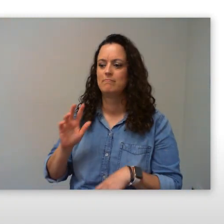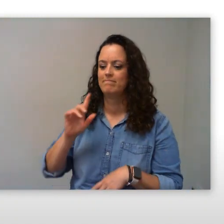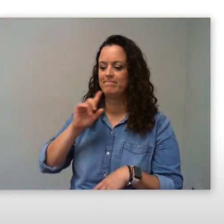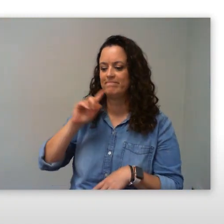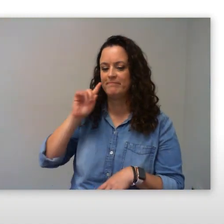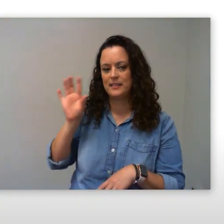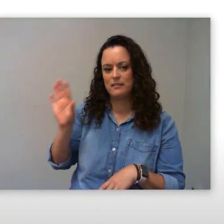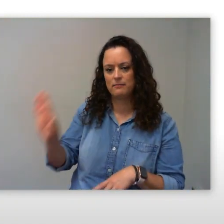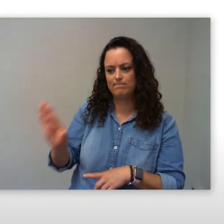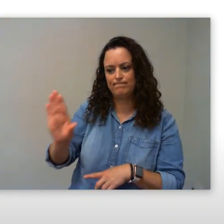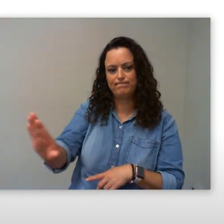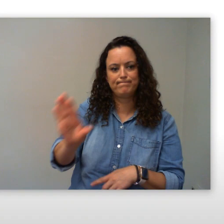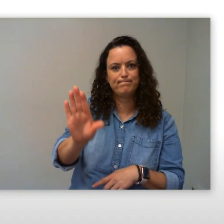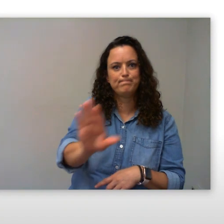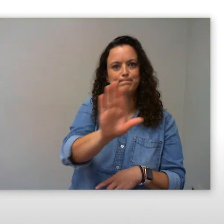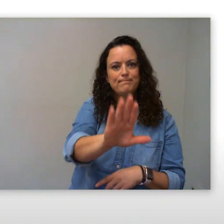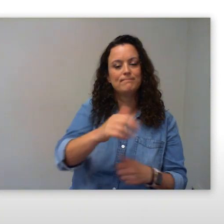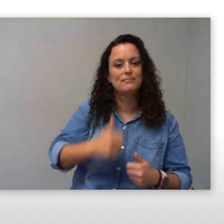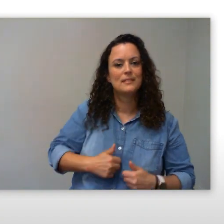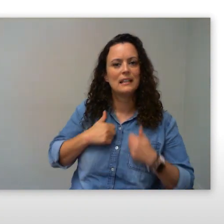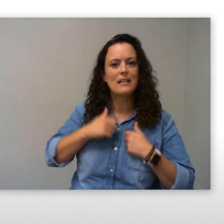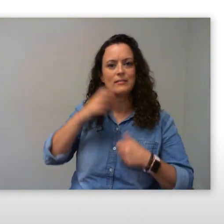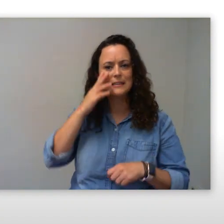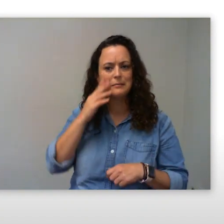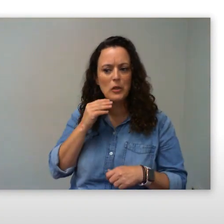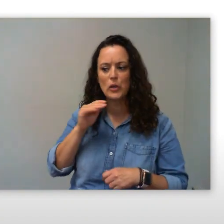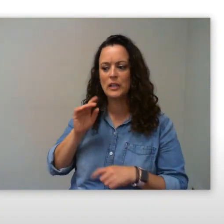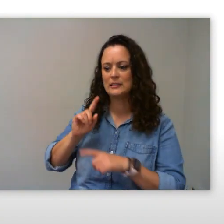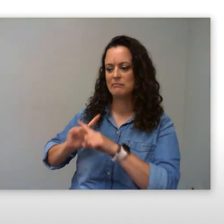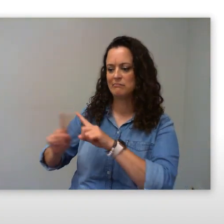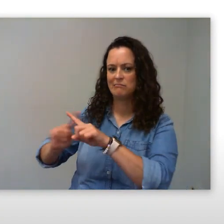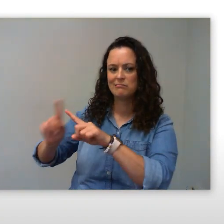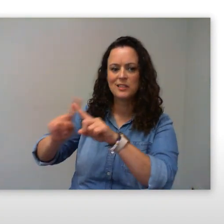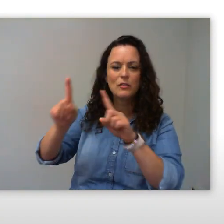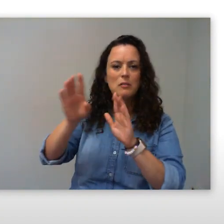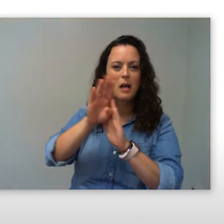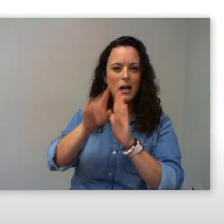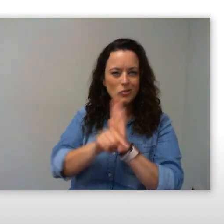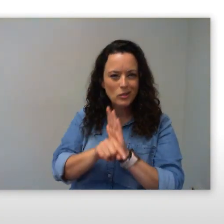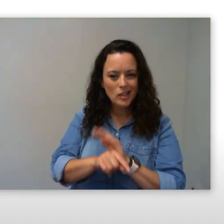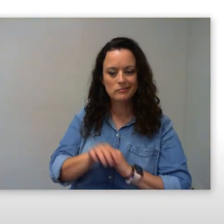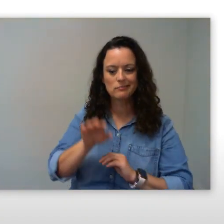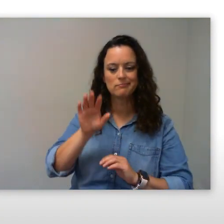own life experiences and backgrounds their own preference as to how they communicate